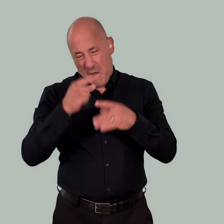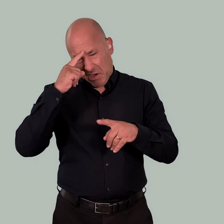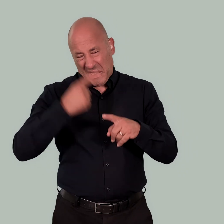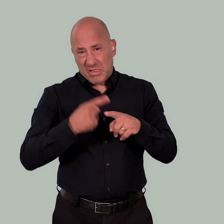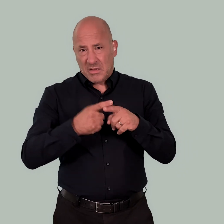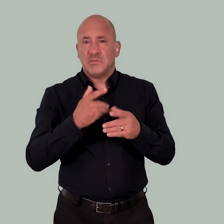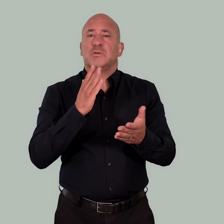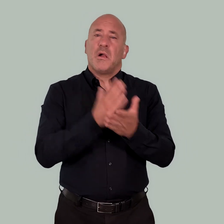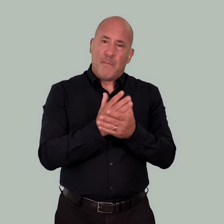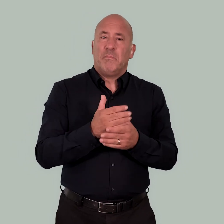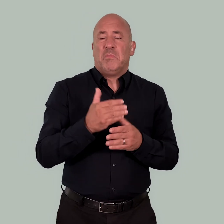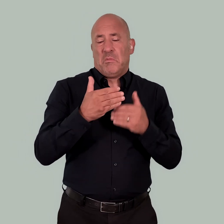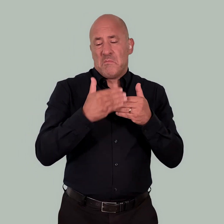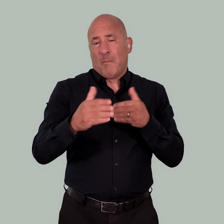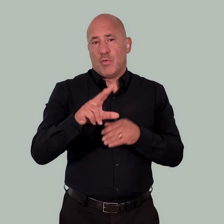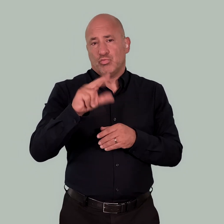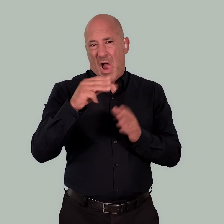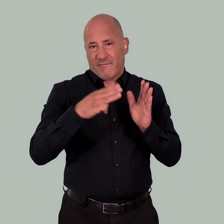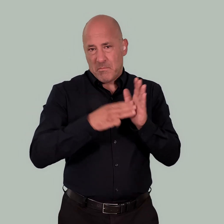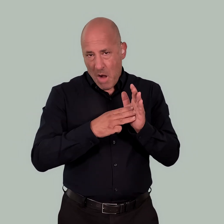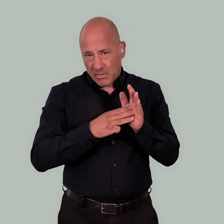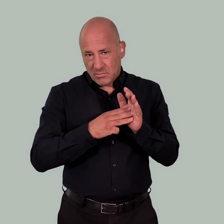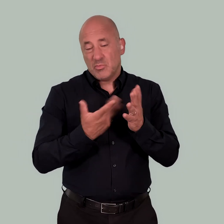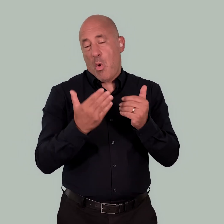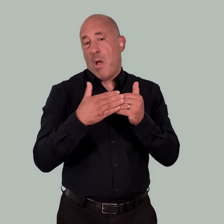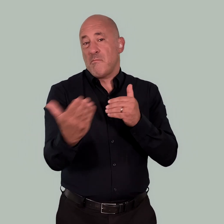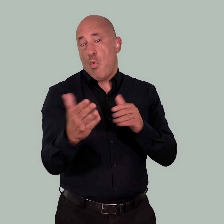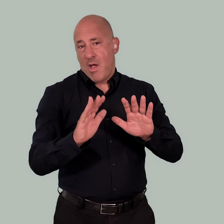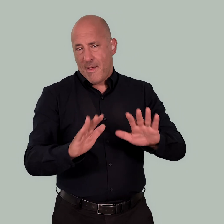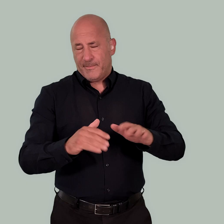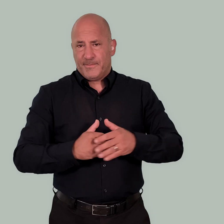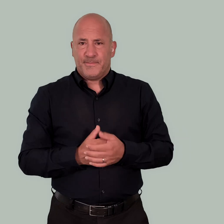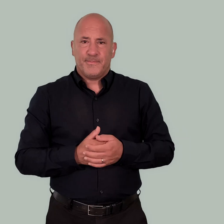or illnesses lasting or expected to last 12 months or more”.